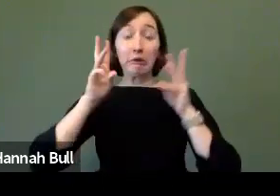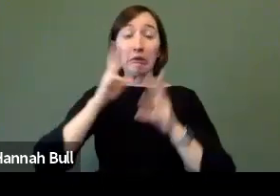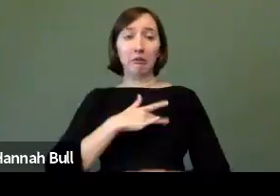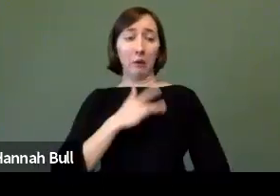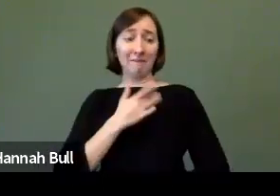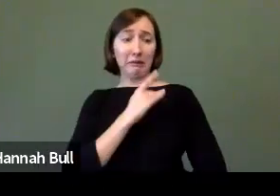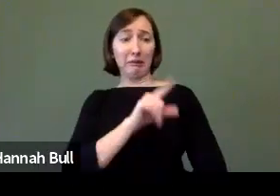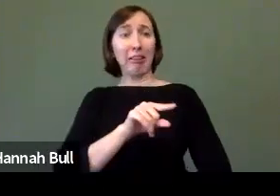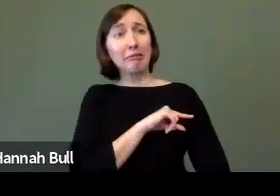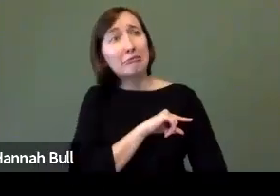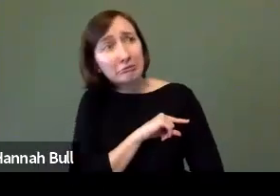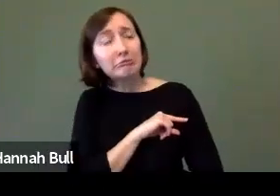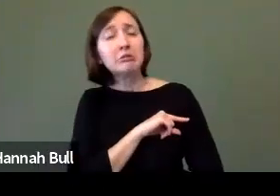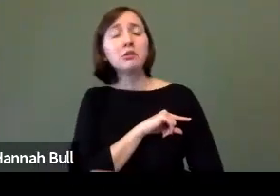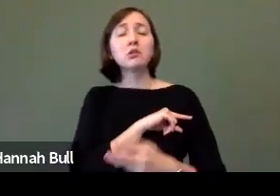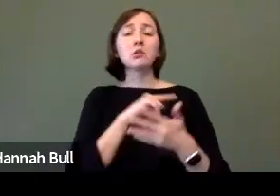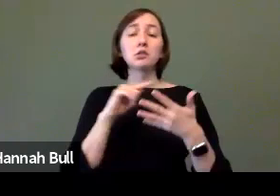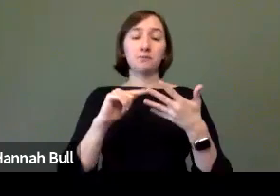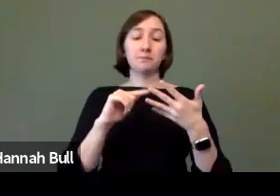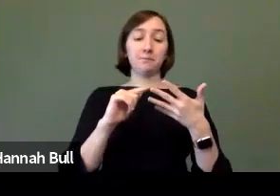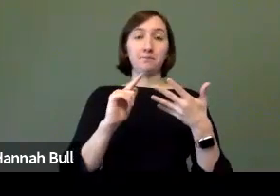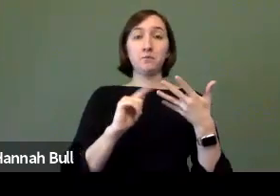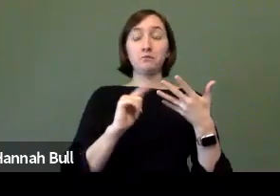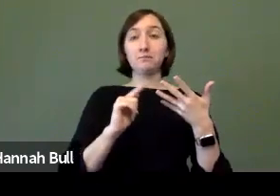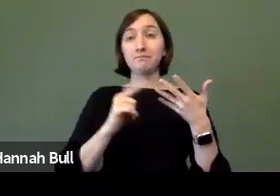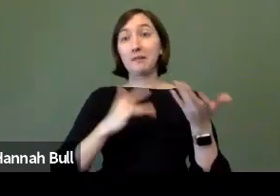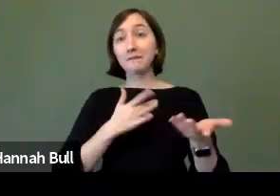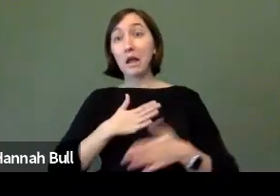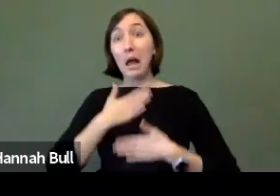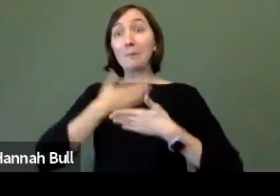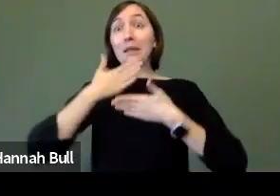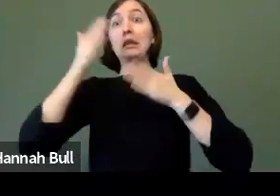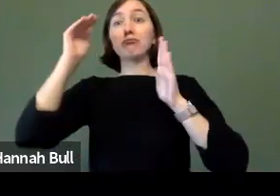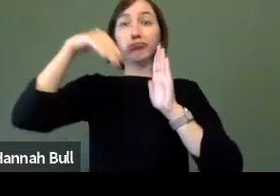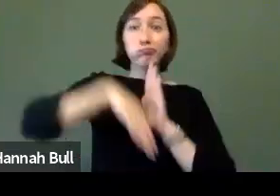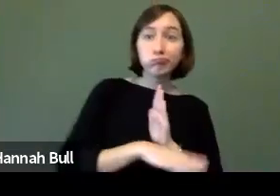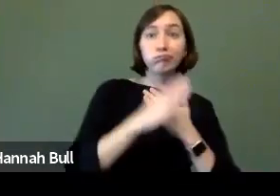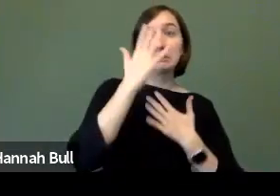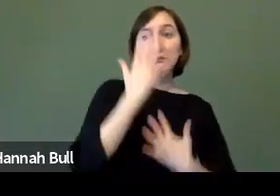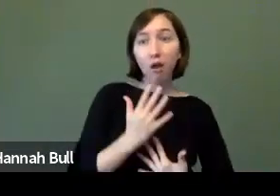Extreme mood changes of highs and lows. Withdrawal from friends and activities.